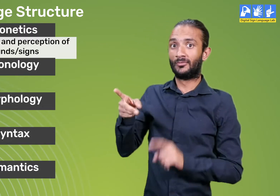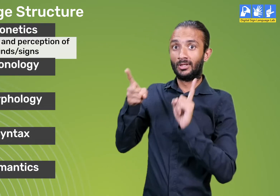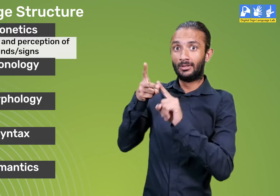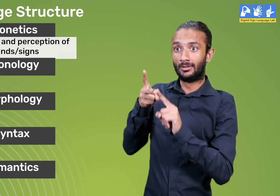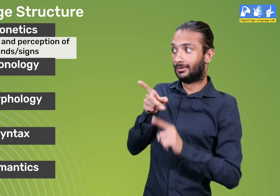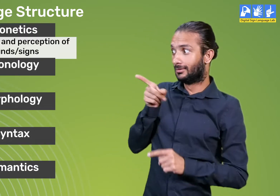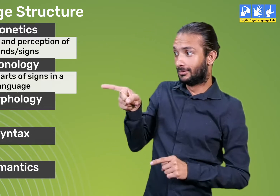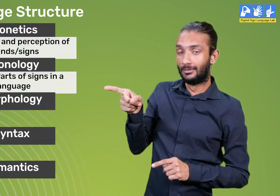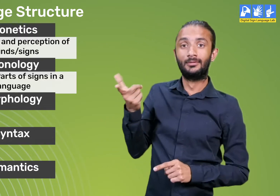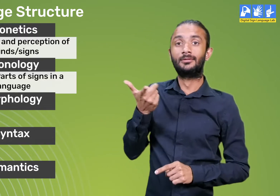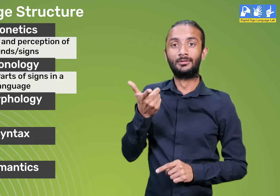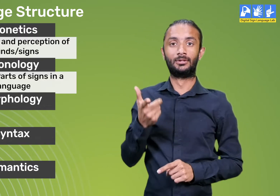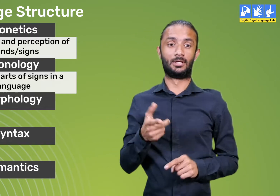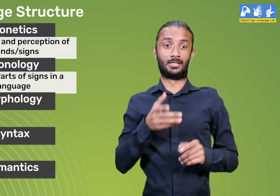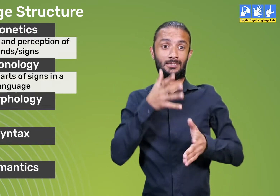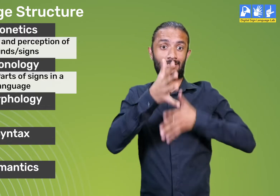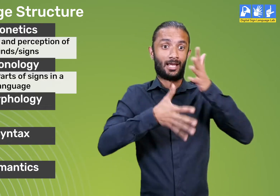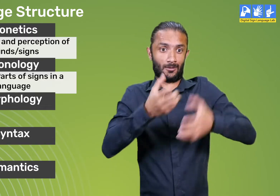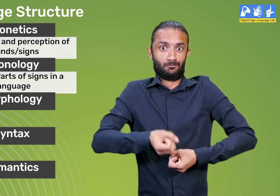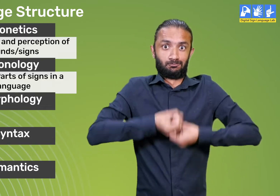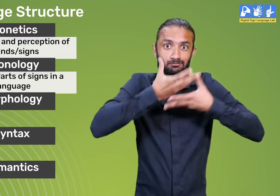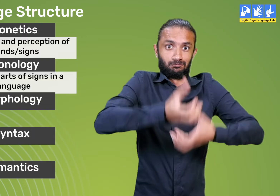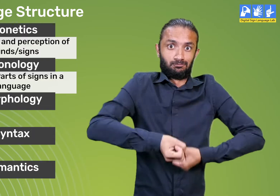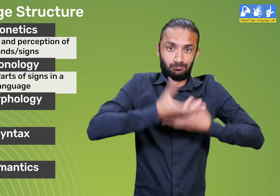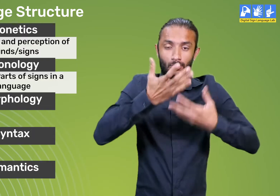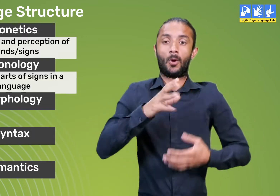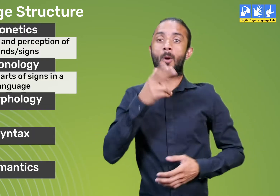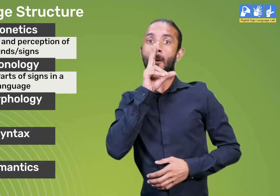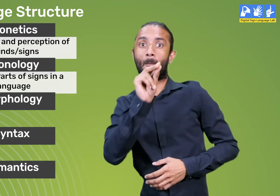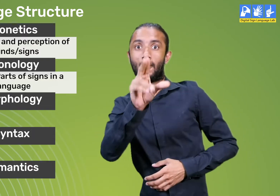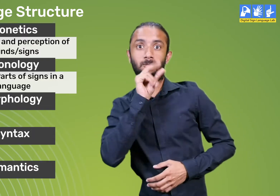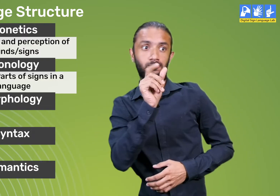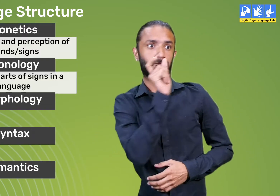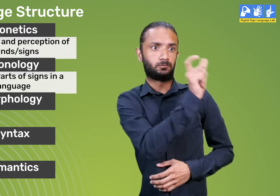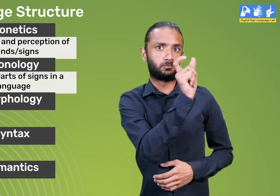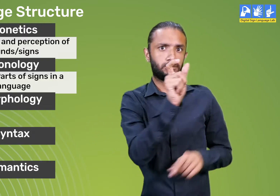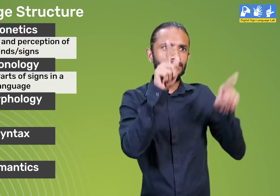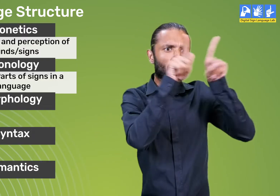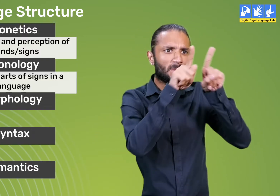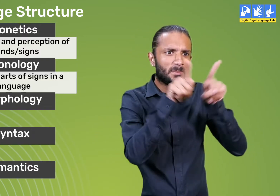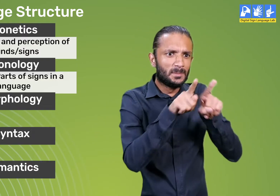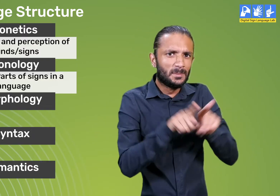phonology ( sounds / parts of signs in a language